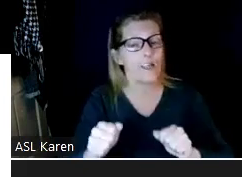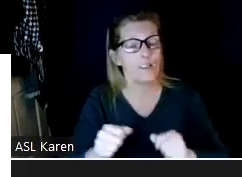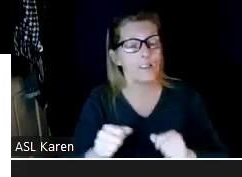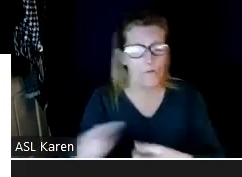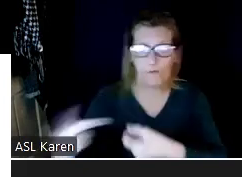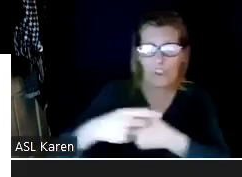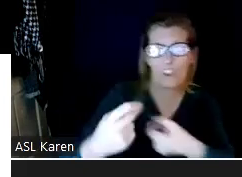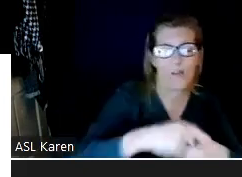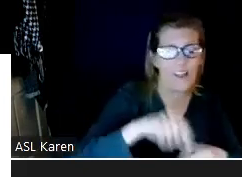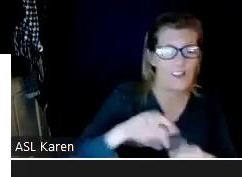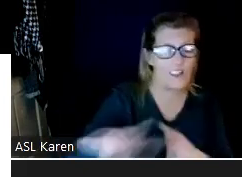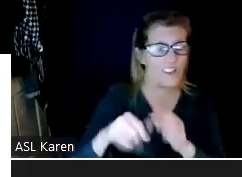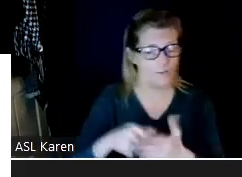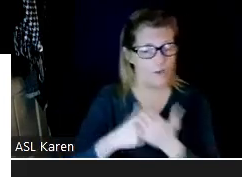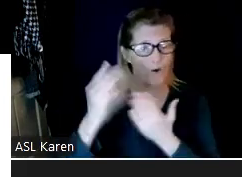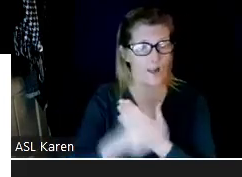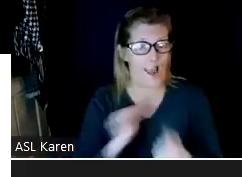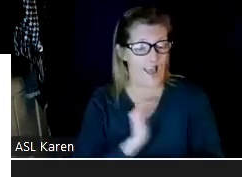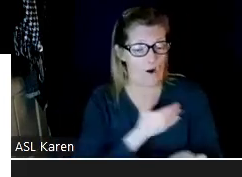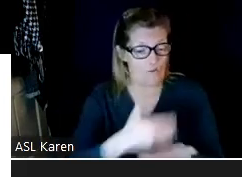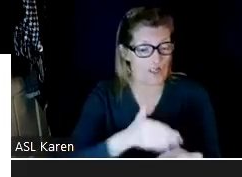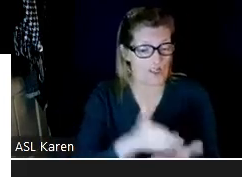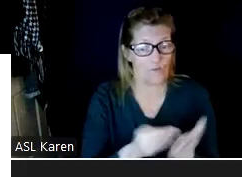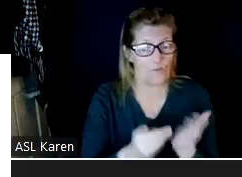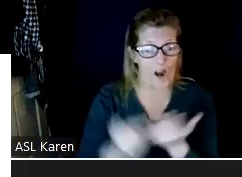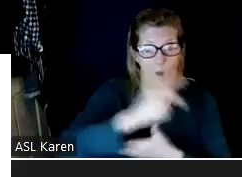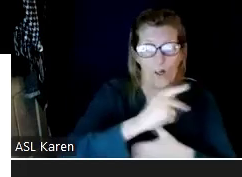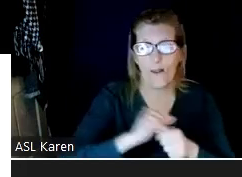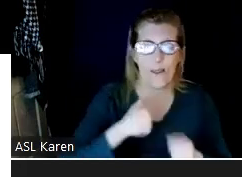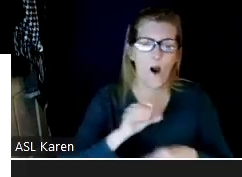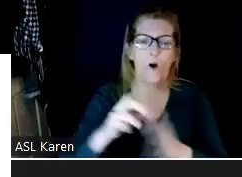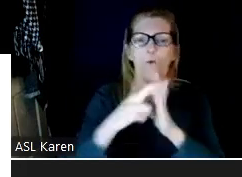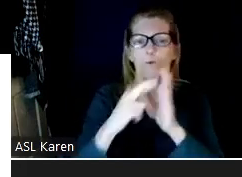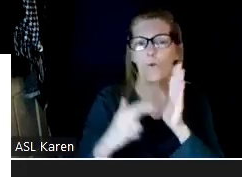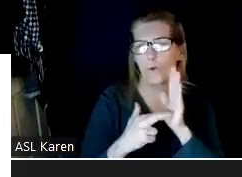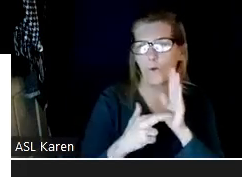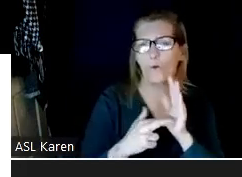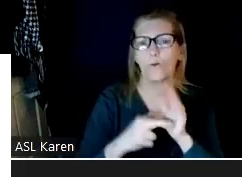this program, and our budget priorities is by assisting us with our rule and policy making process.